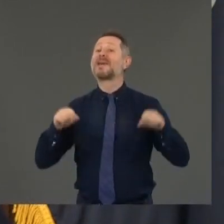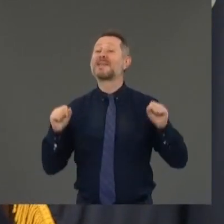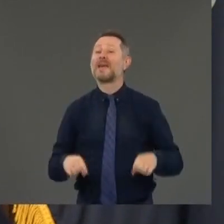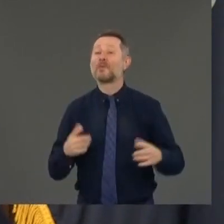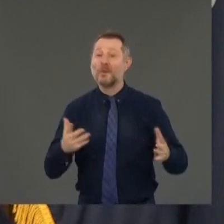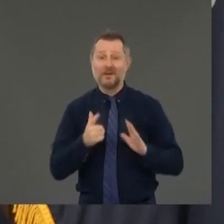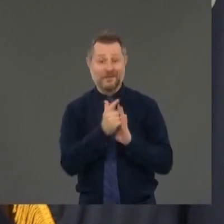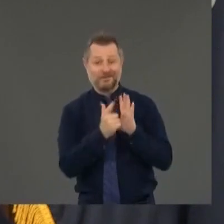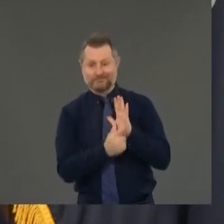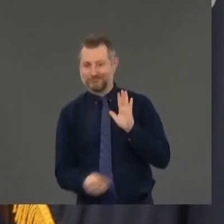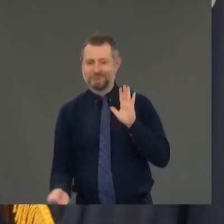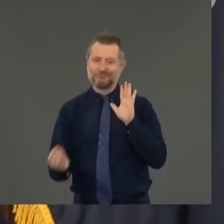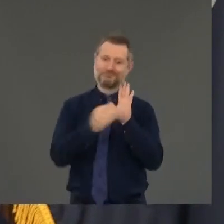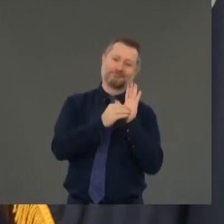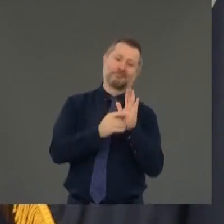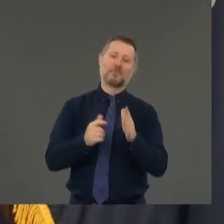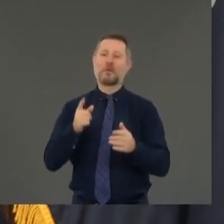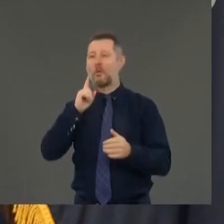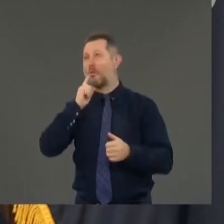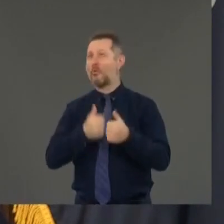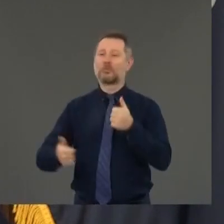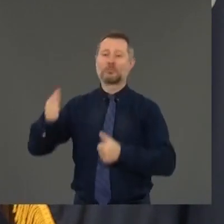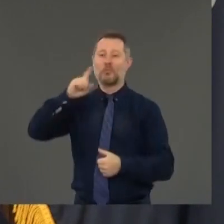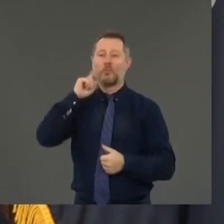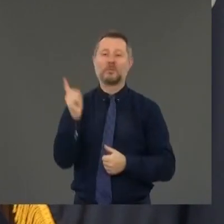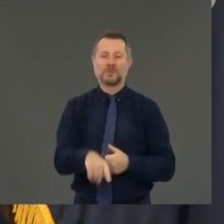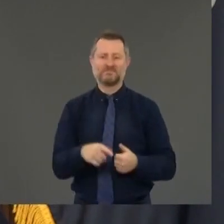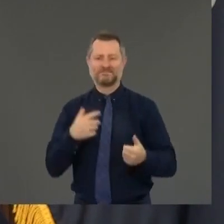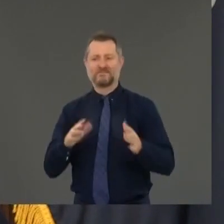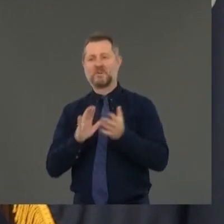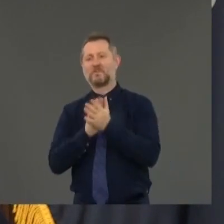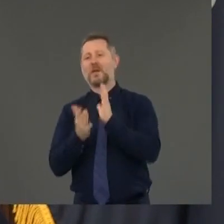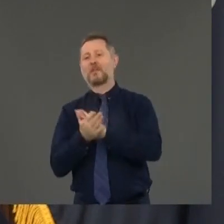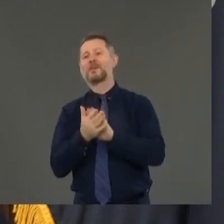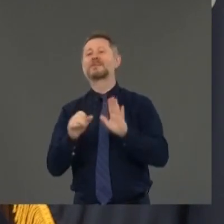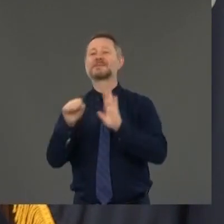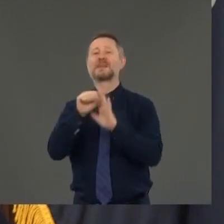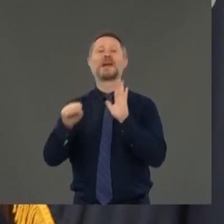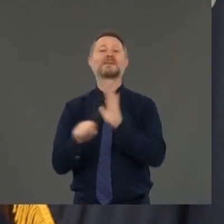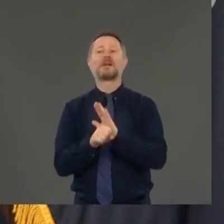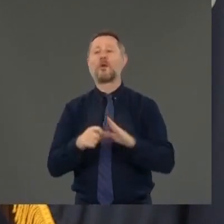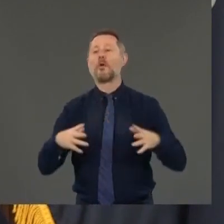NEXT YEAR. THAT'S WHY THIS YEAR I'M DOING